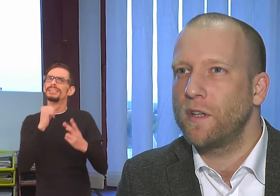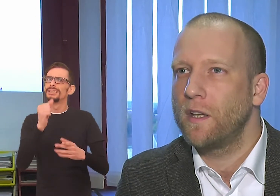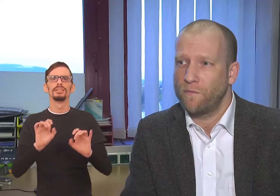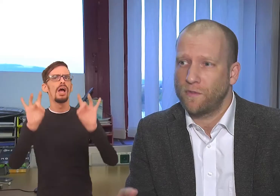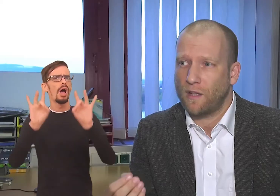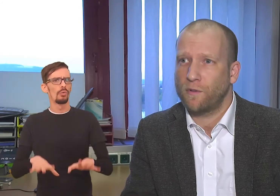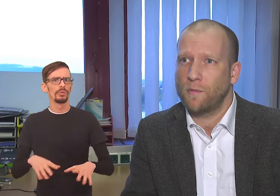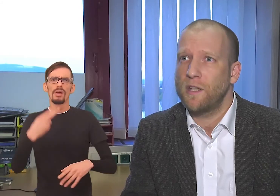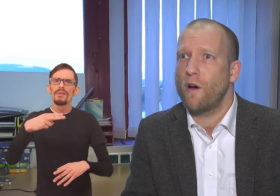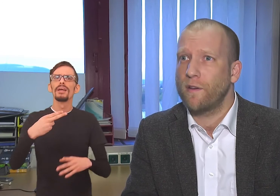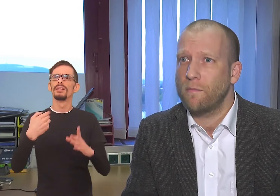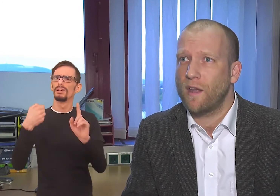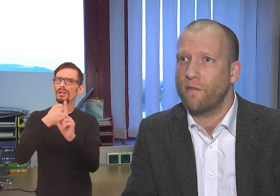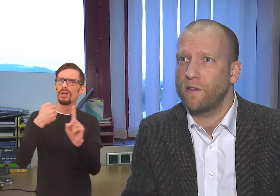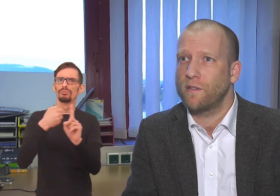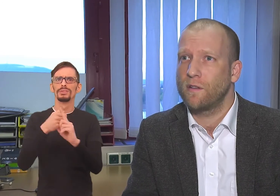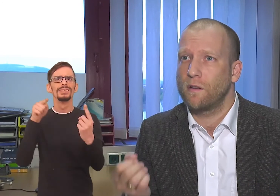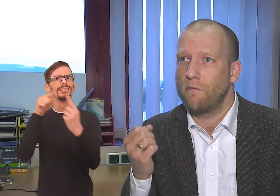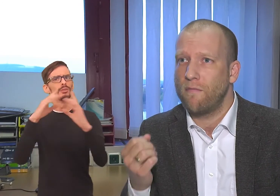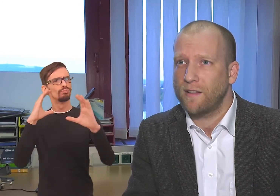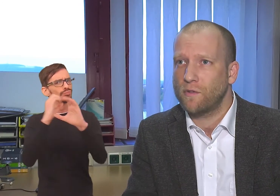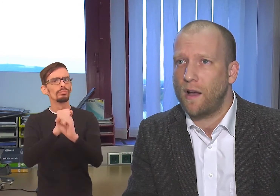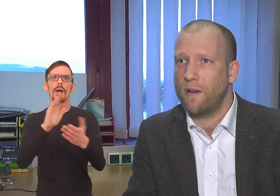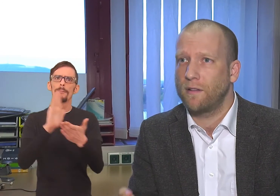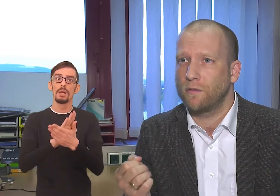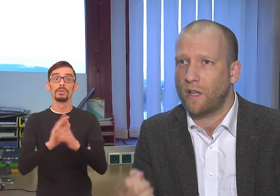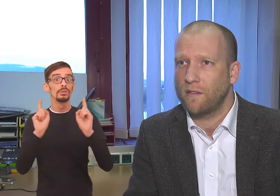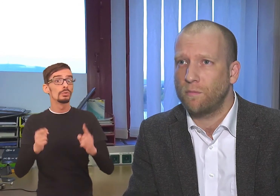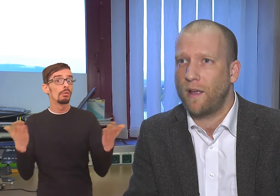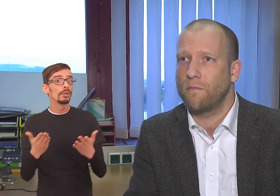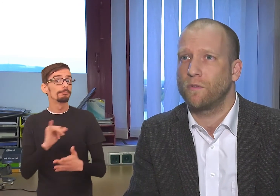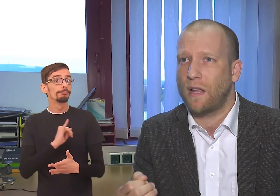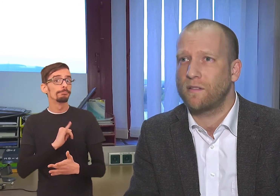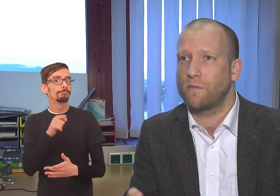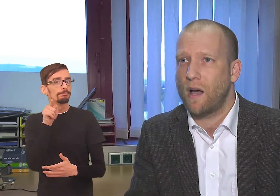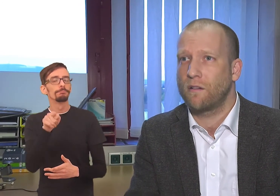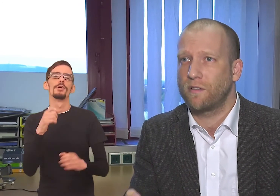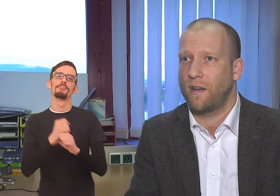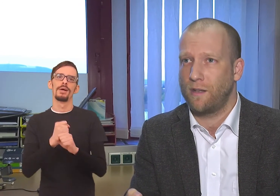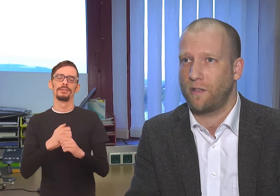do not give ob, continue to work, stay tunes and do something you like.